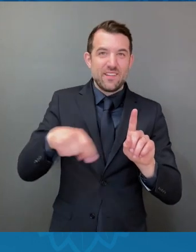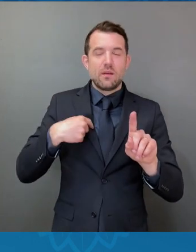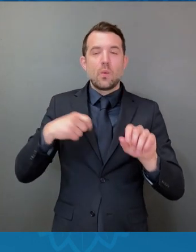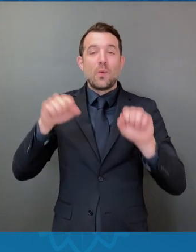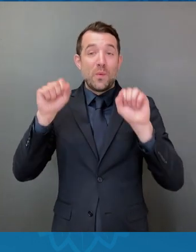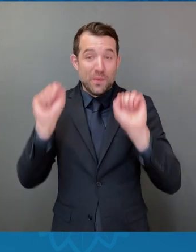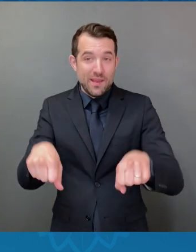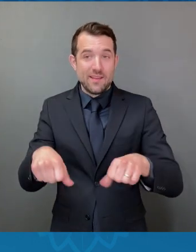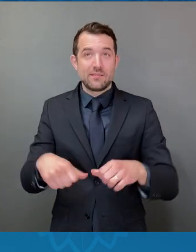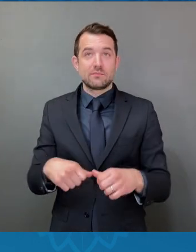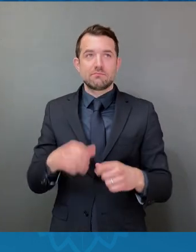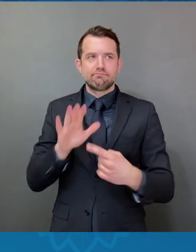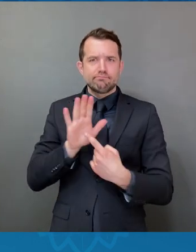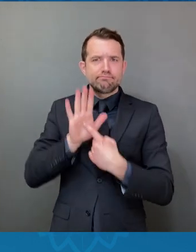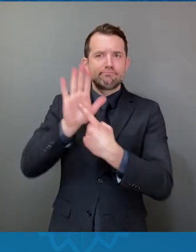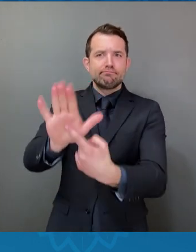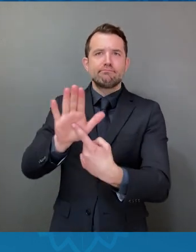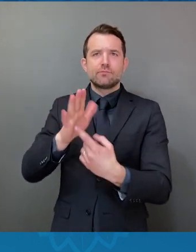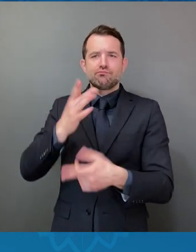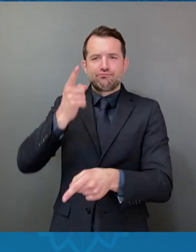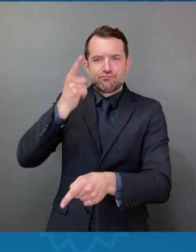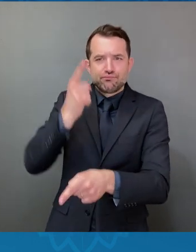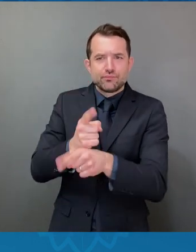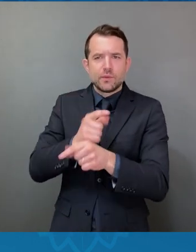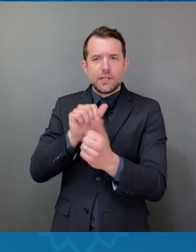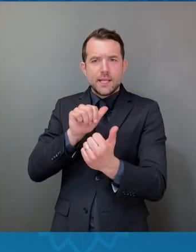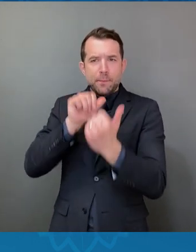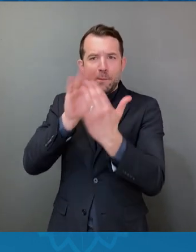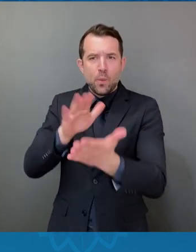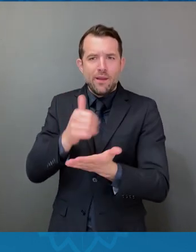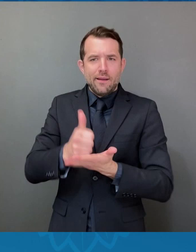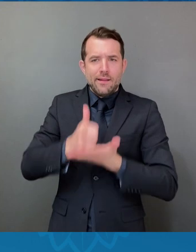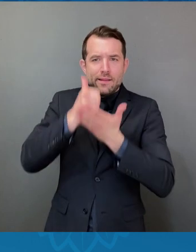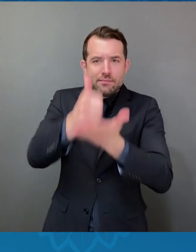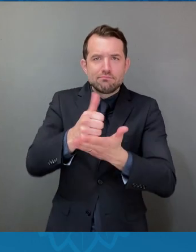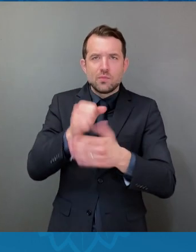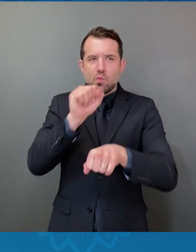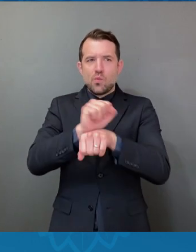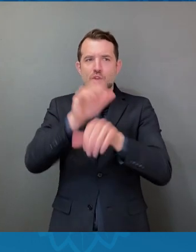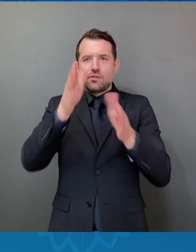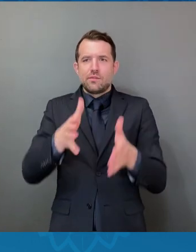when it comes to helping employees participate in their democracy.